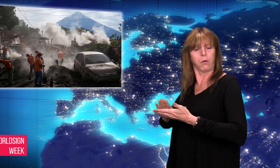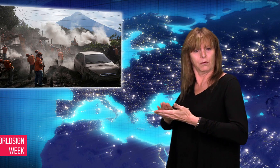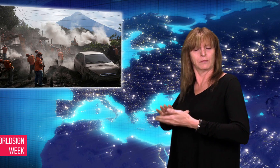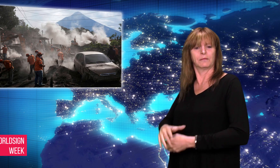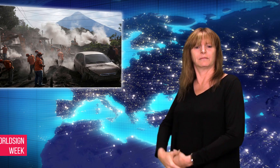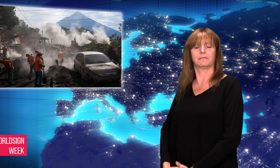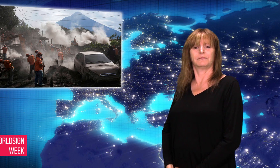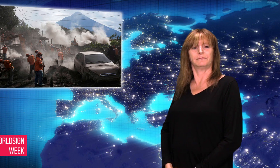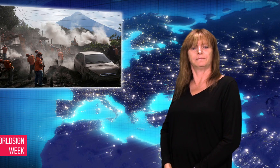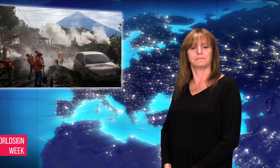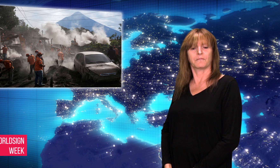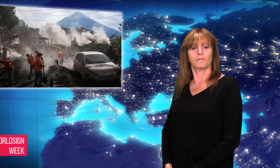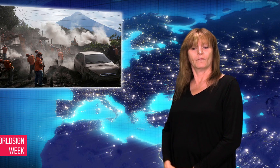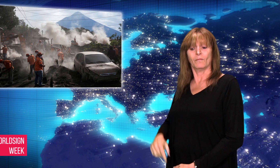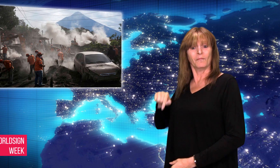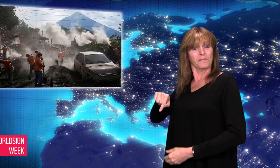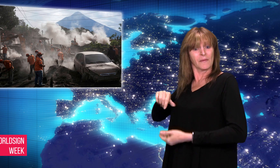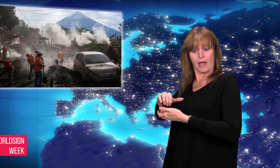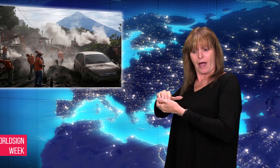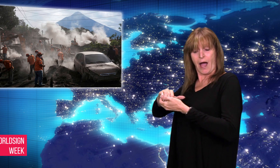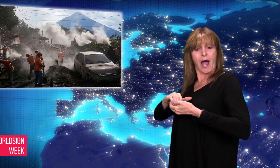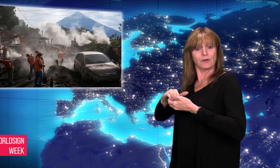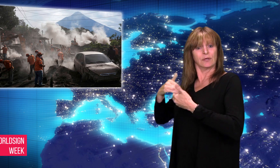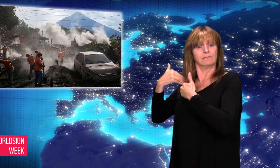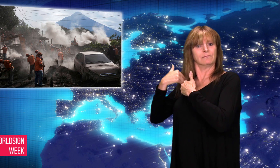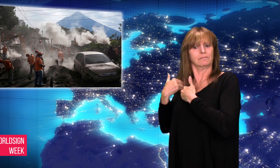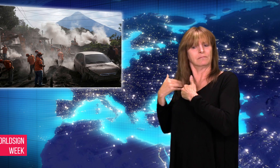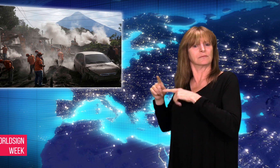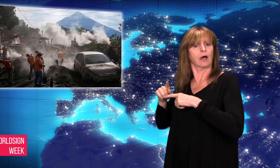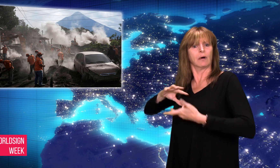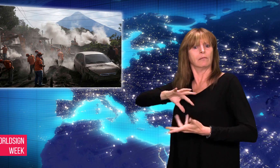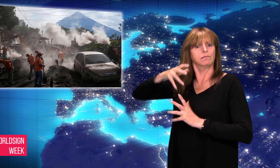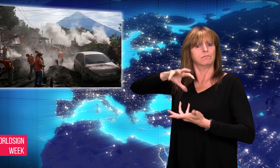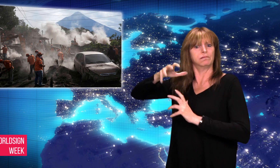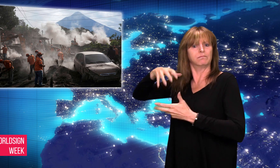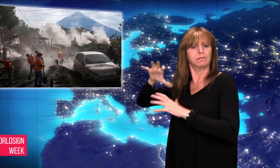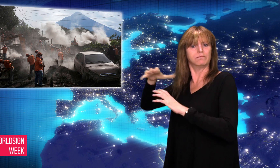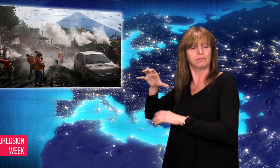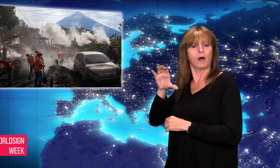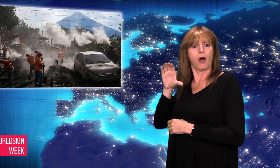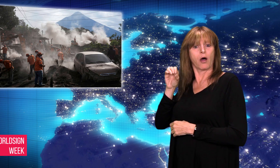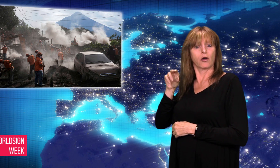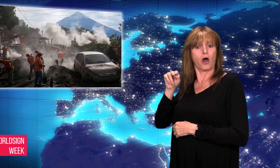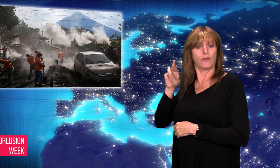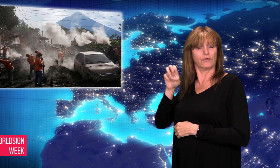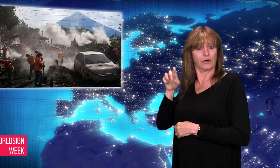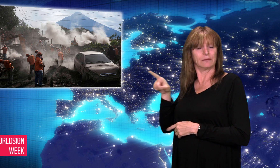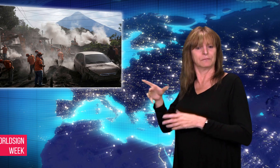disaster agency, Conred says it